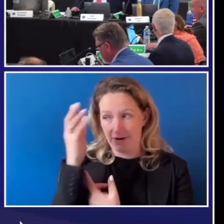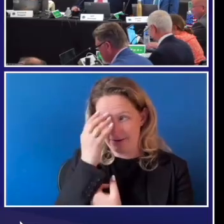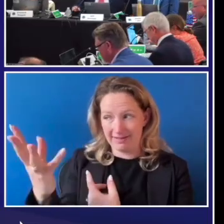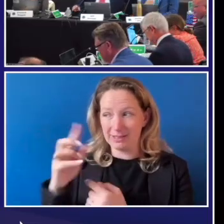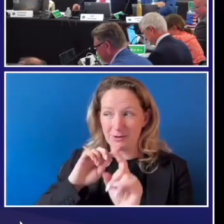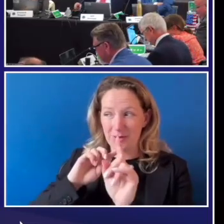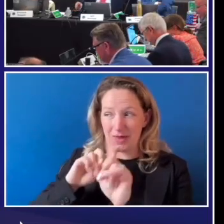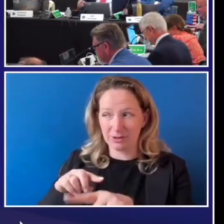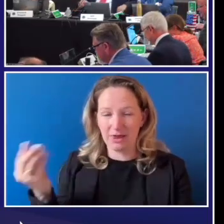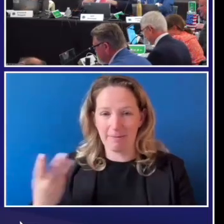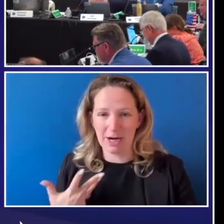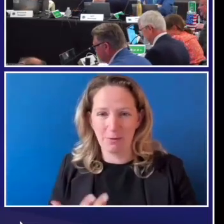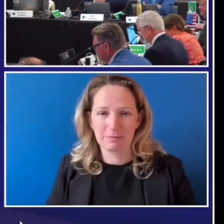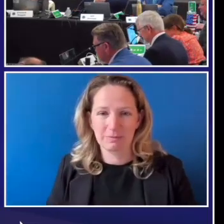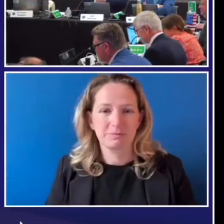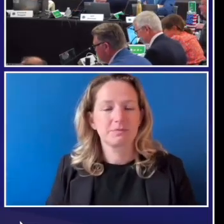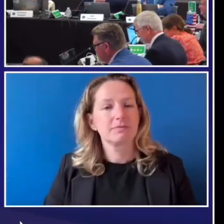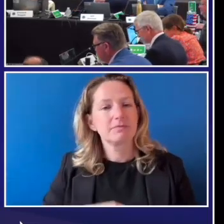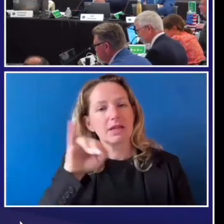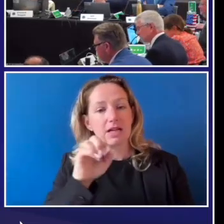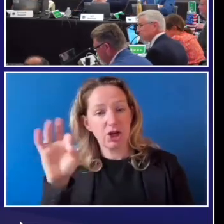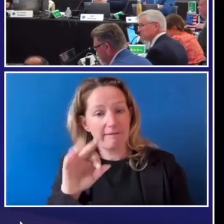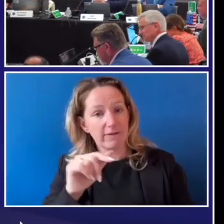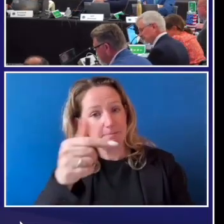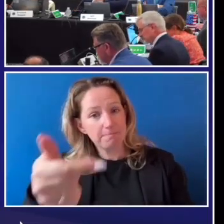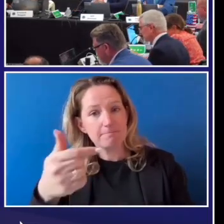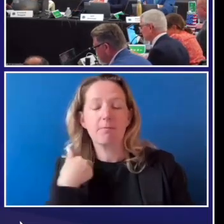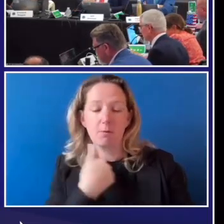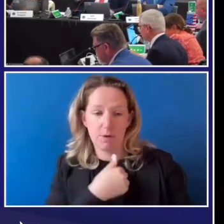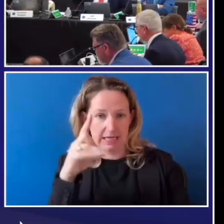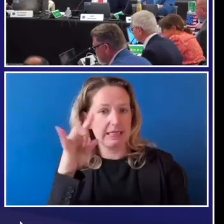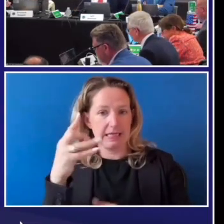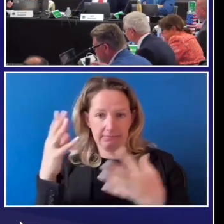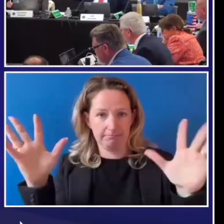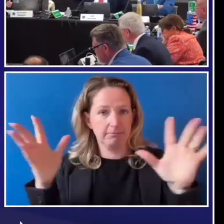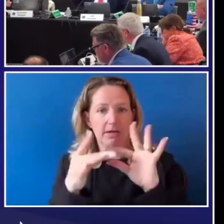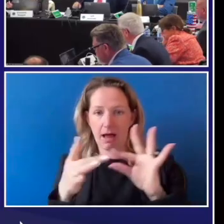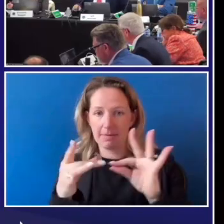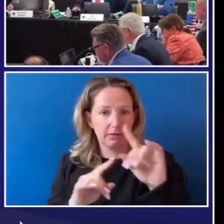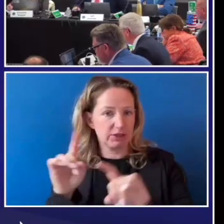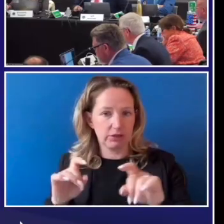Jeff, I'm going to turn it back over to you. We've worked our way through all of the comments and questions at this time. Okay, thanks.